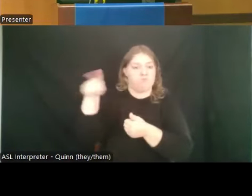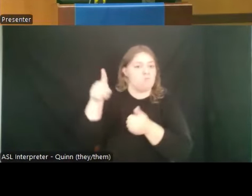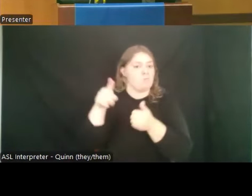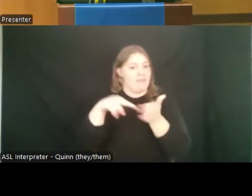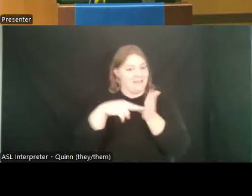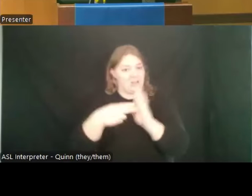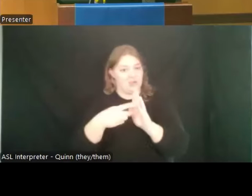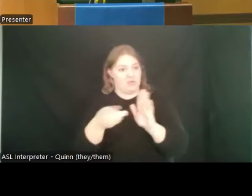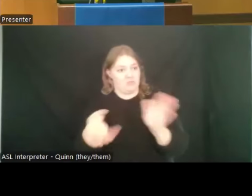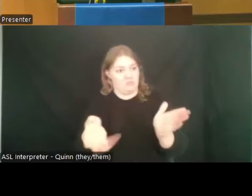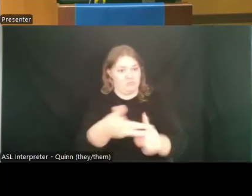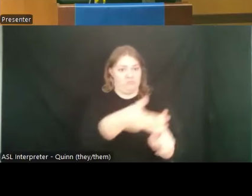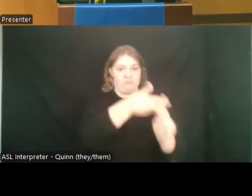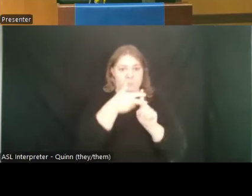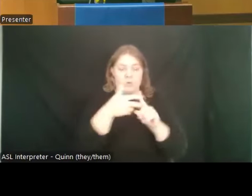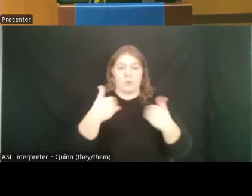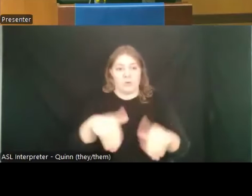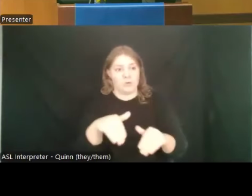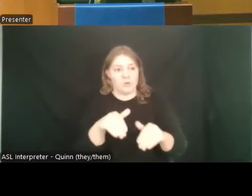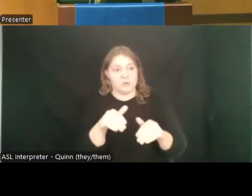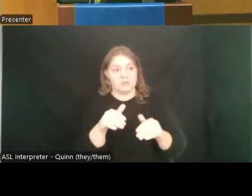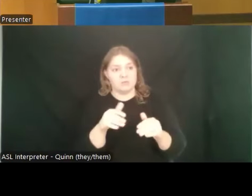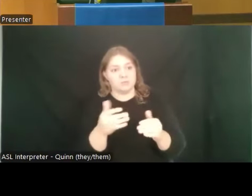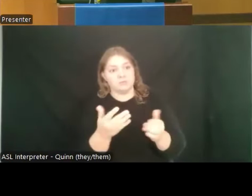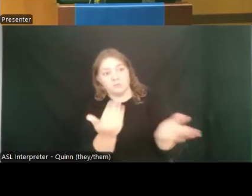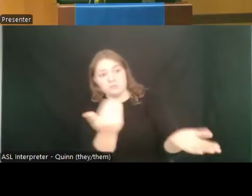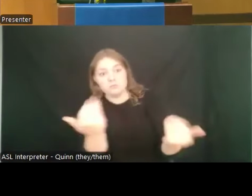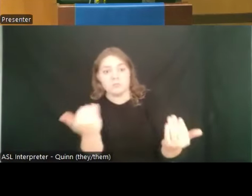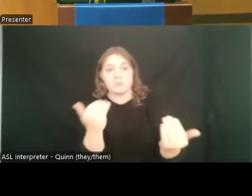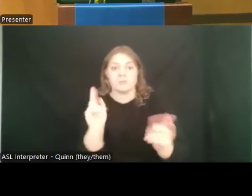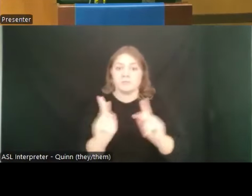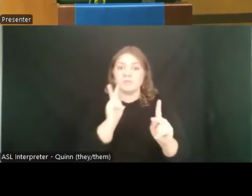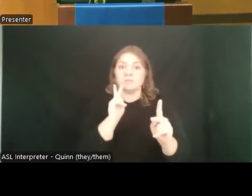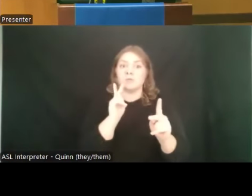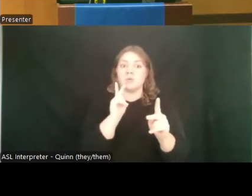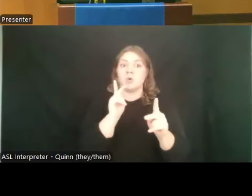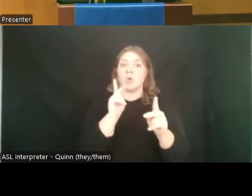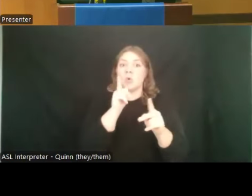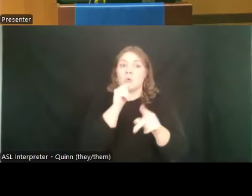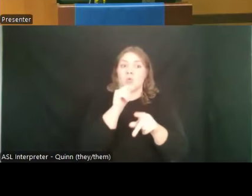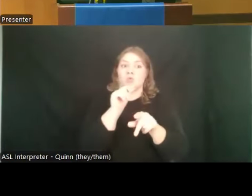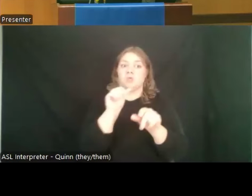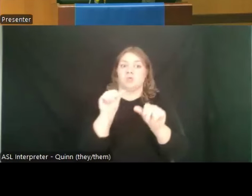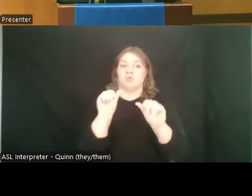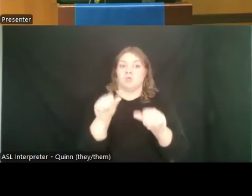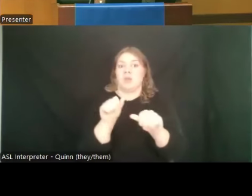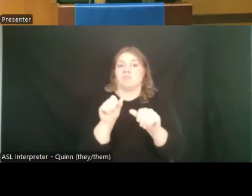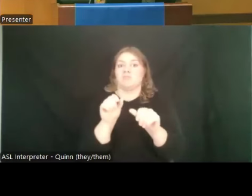recruitment is really targeted to to serve this culturally relevant care model that we're after